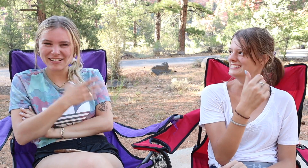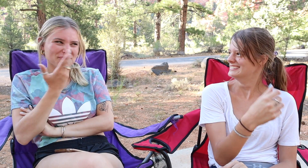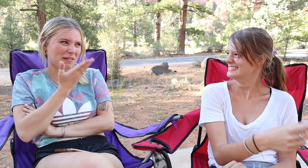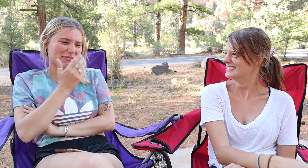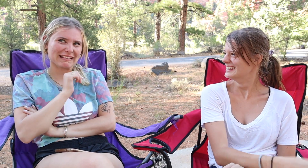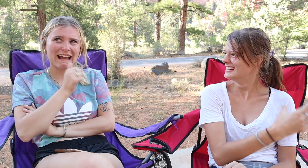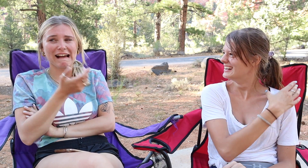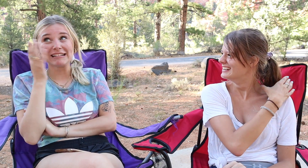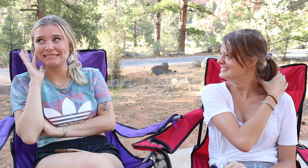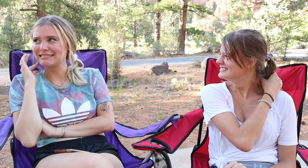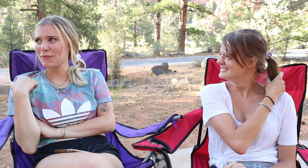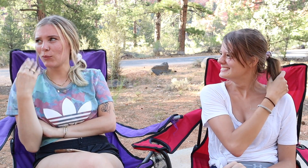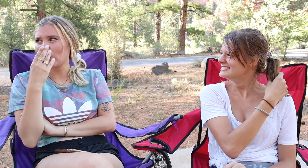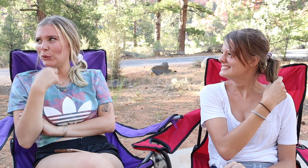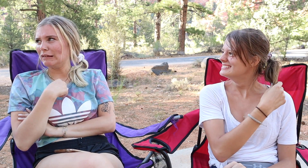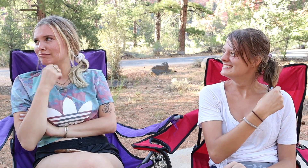C: well maybe not I am worried